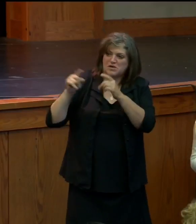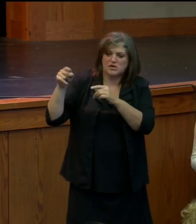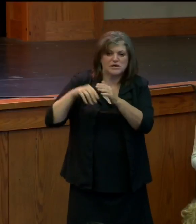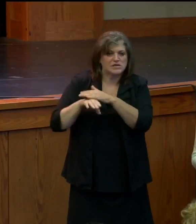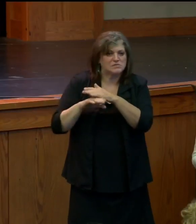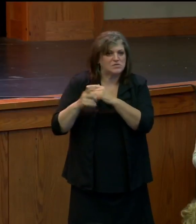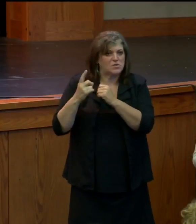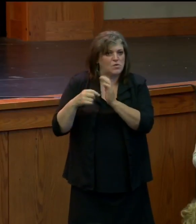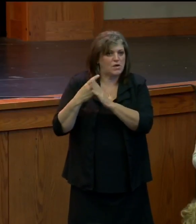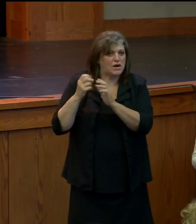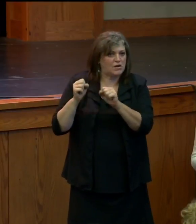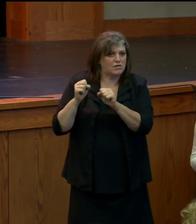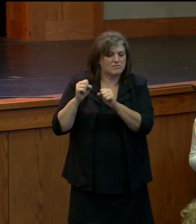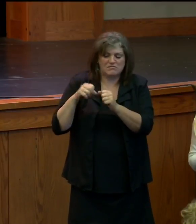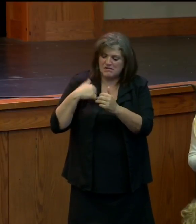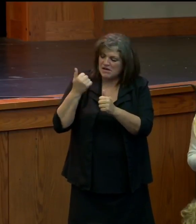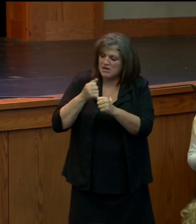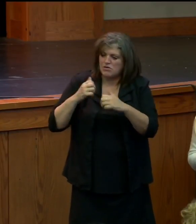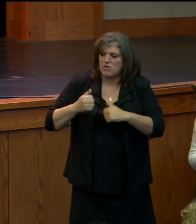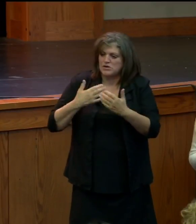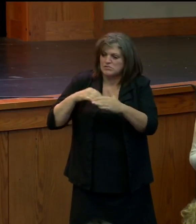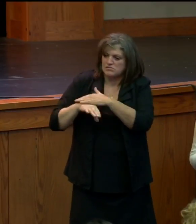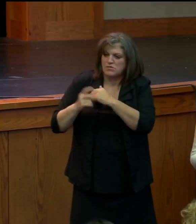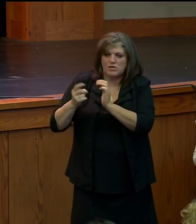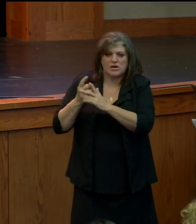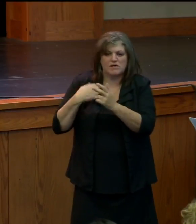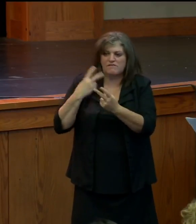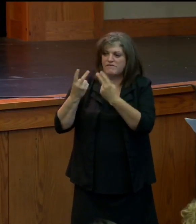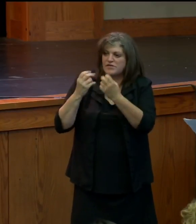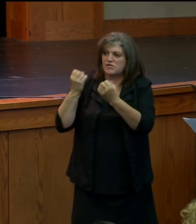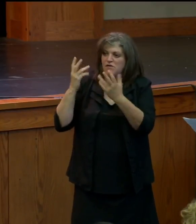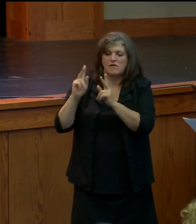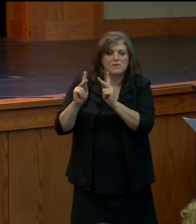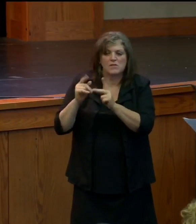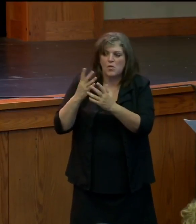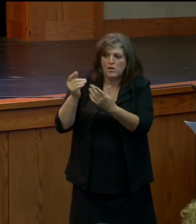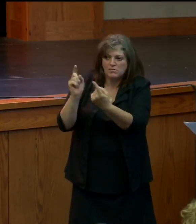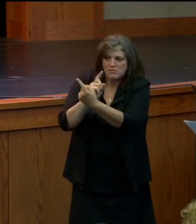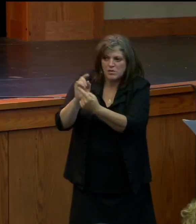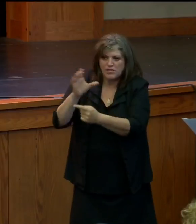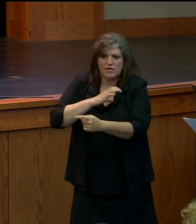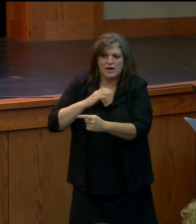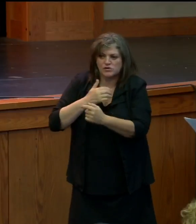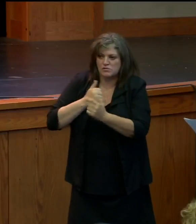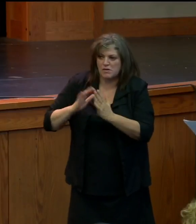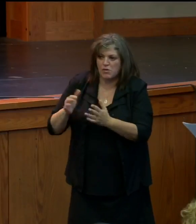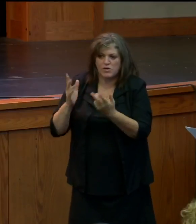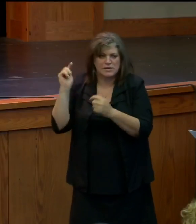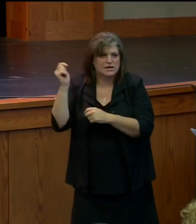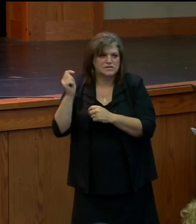HOUR TO EVERY RESIDENT AND IS VISITED OFTEN BY PEOPLE WHO WANT TO MEET WITH THEIR COUNCILMEMBERS OR TO TESTIFY.